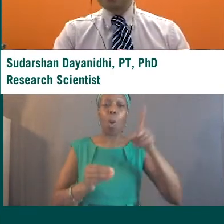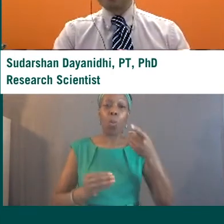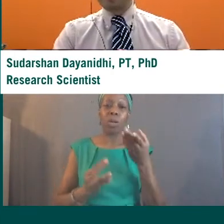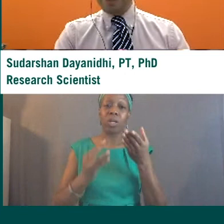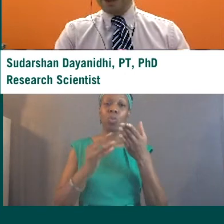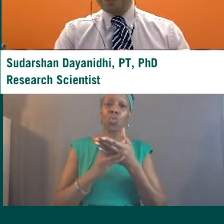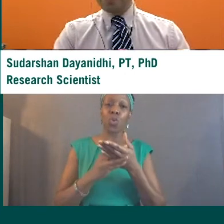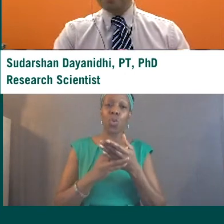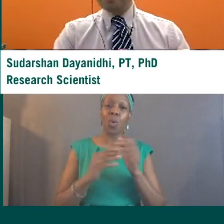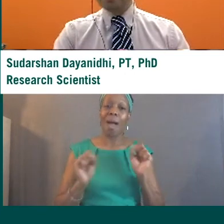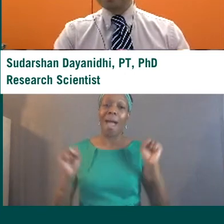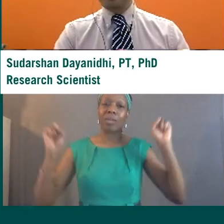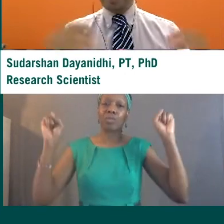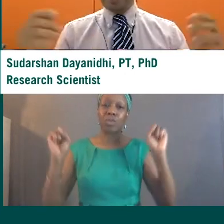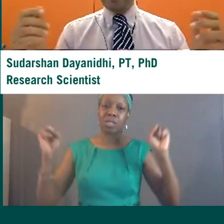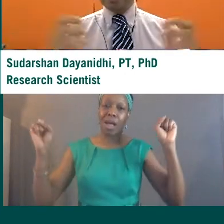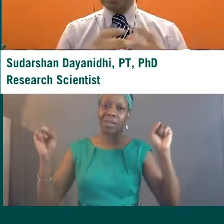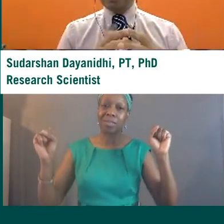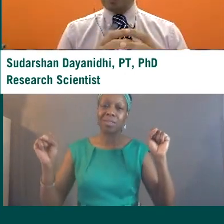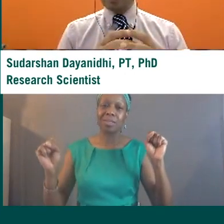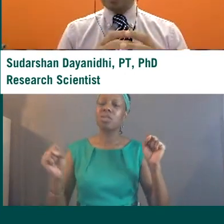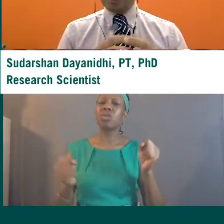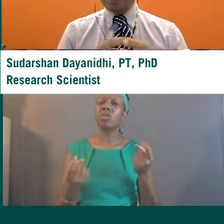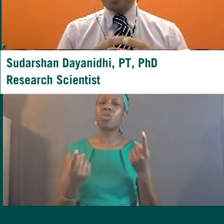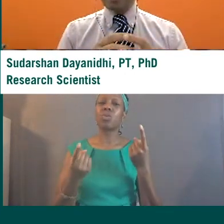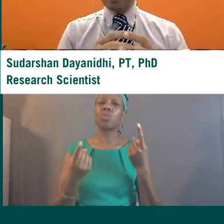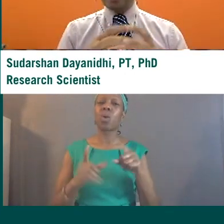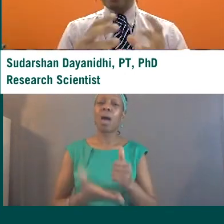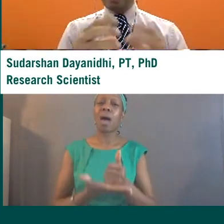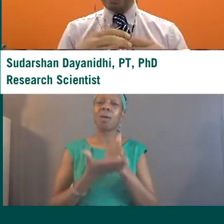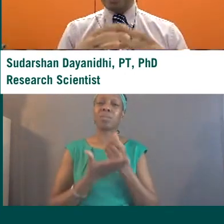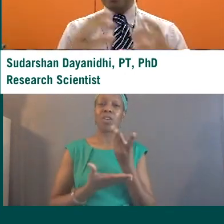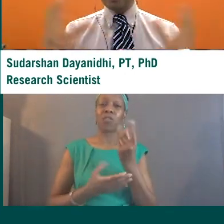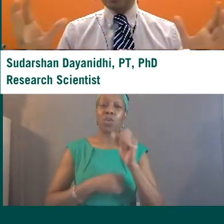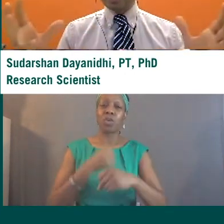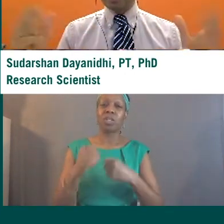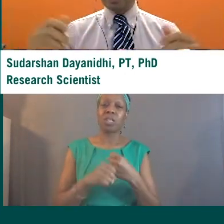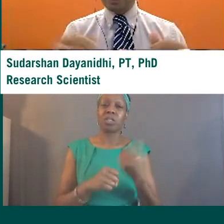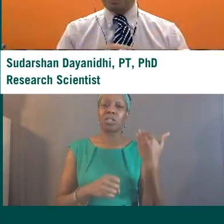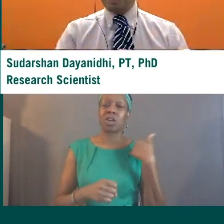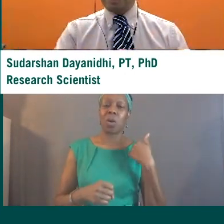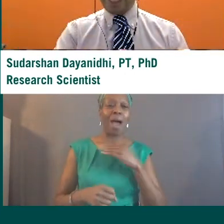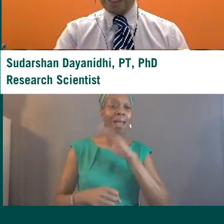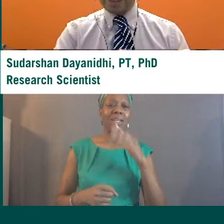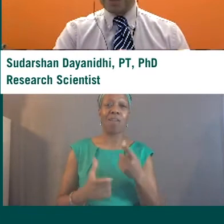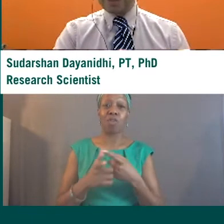of atrophy or making the muscles smaller and allowing the muscles to grow back.